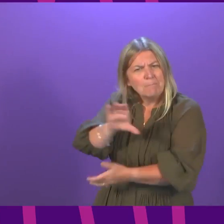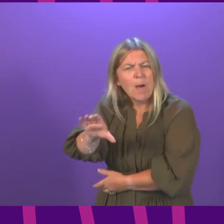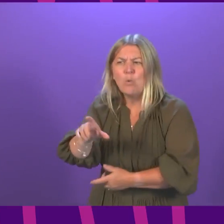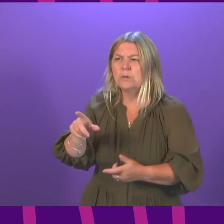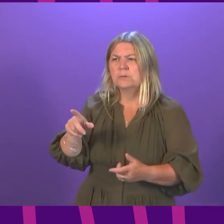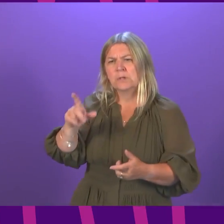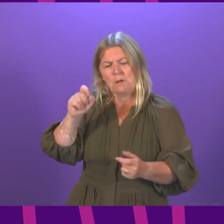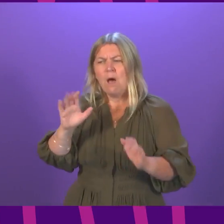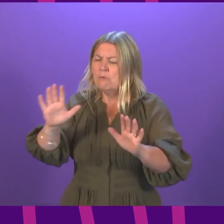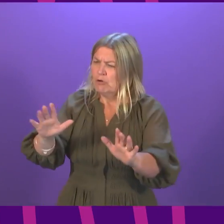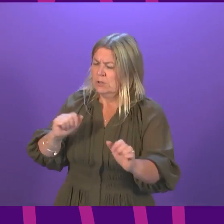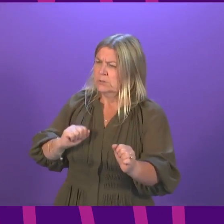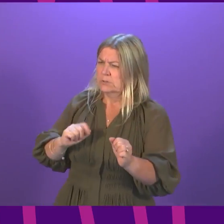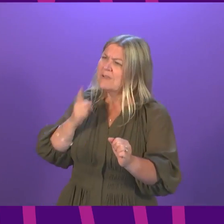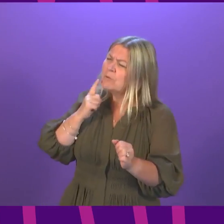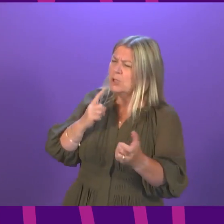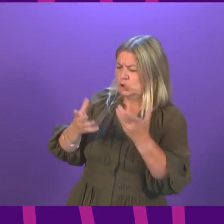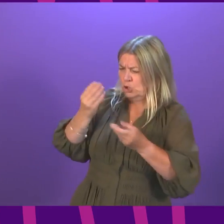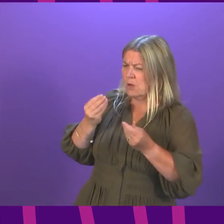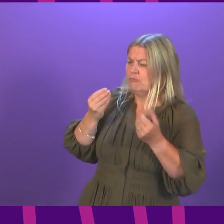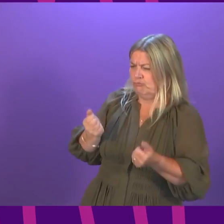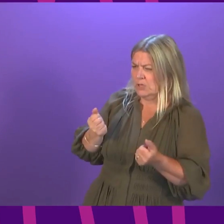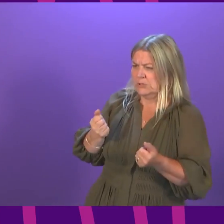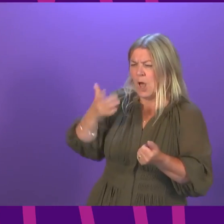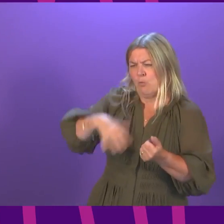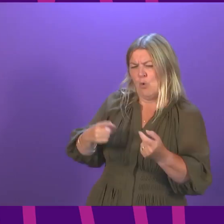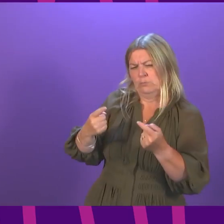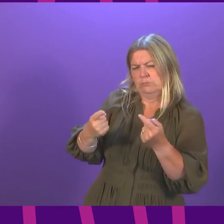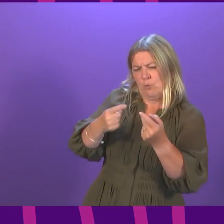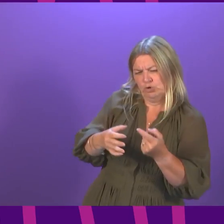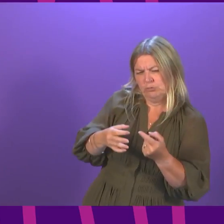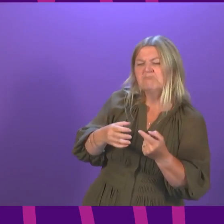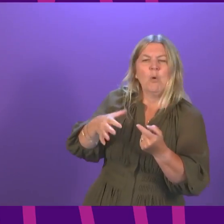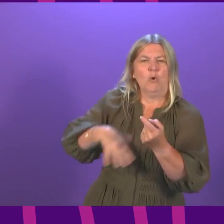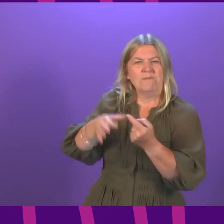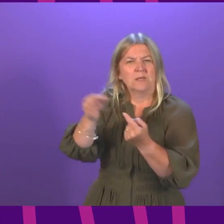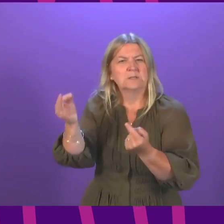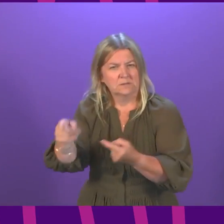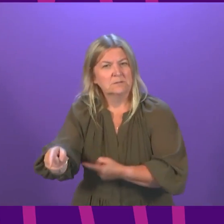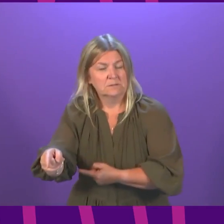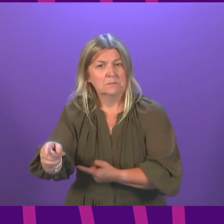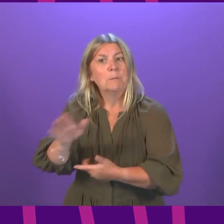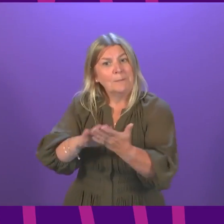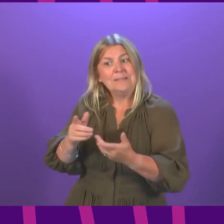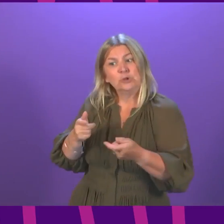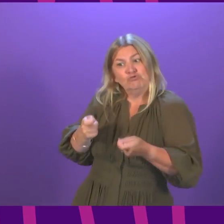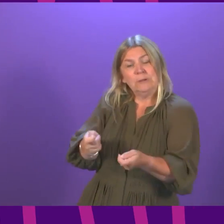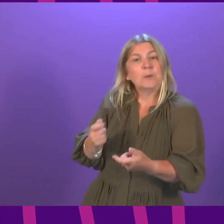an informed choice and, crucially, are able to access treatment quickly at the time of